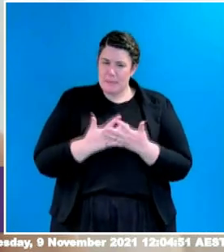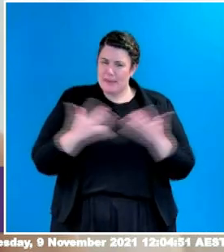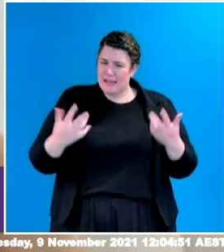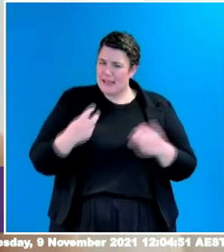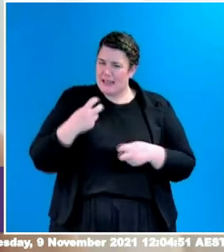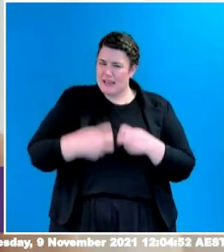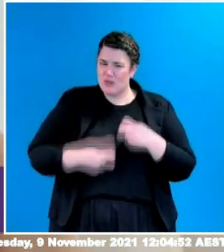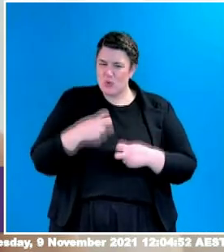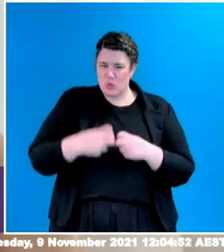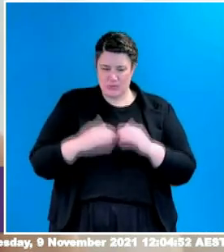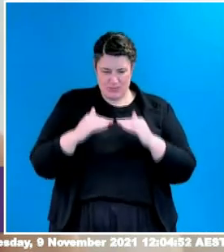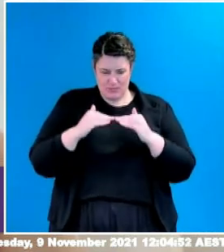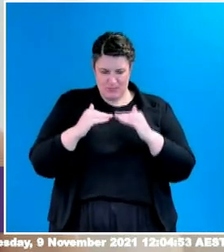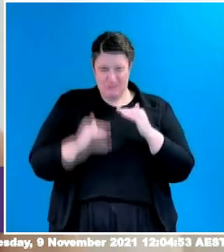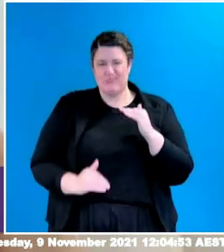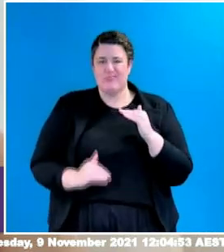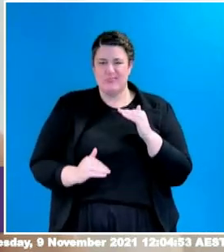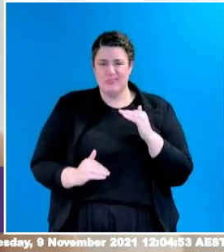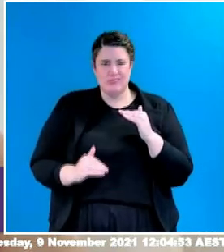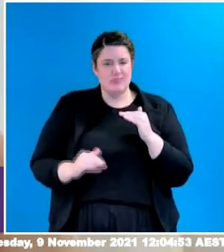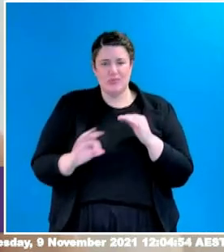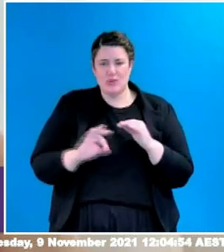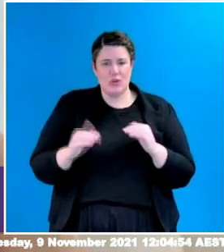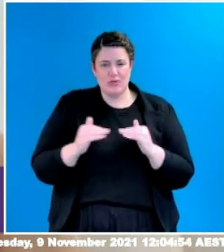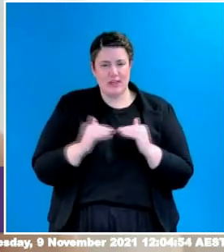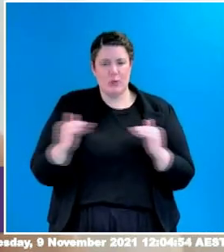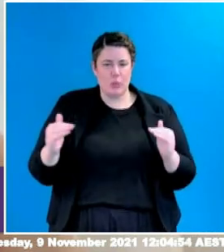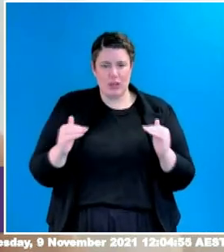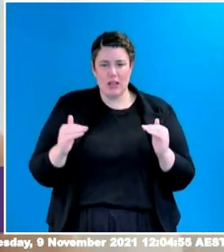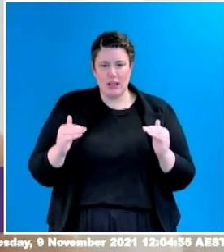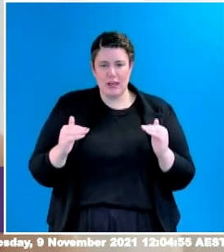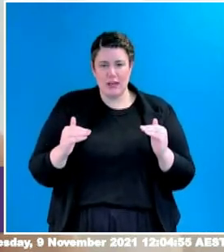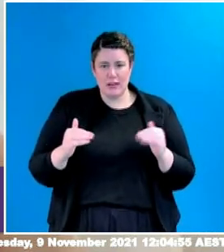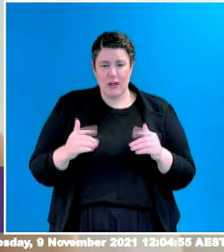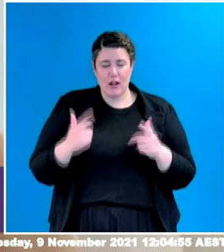here is inequality, that the high levels of violence that were experienced by